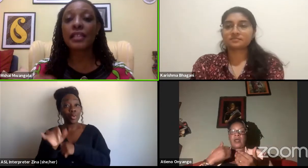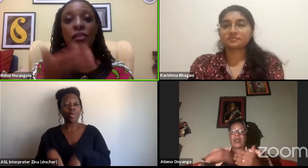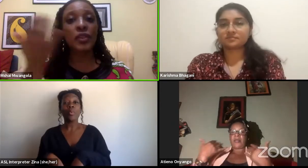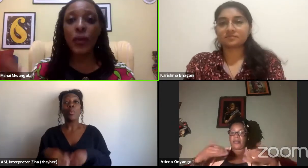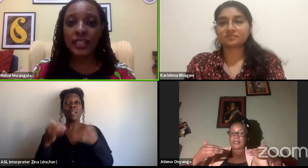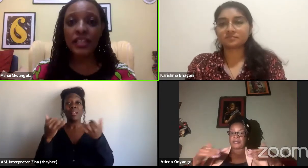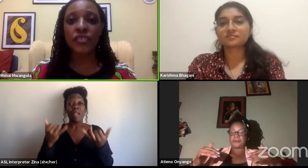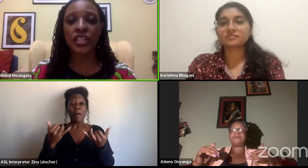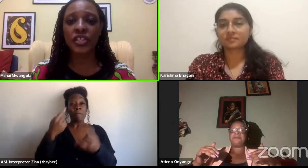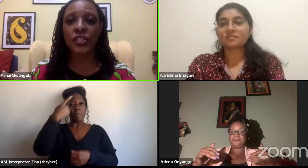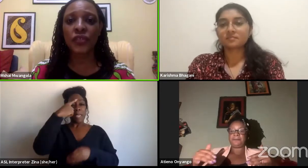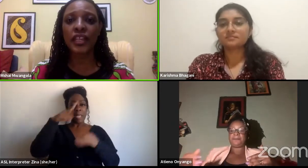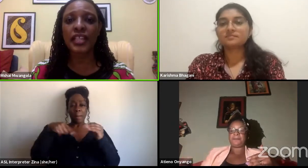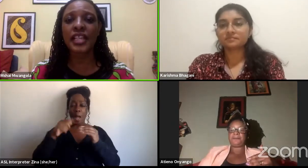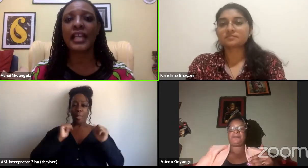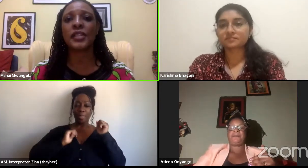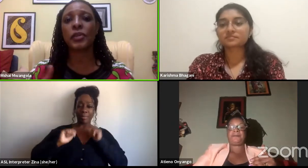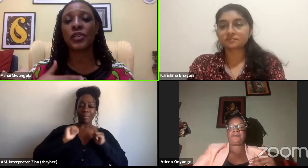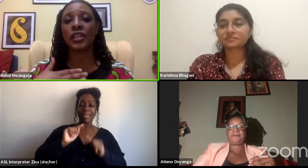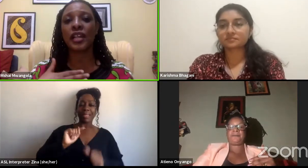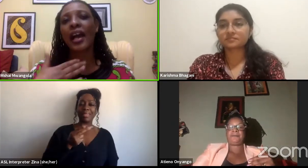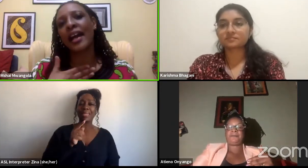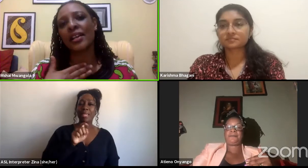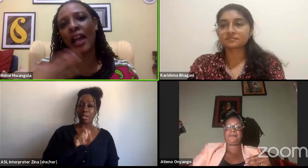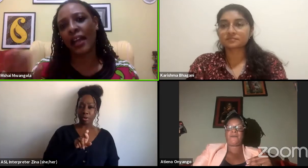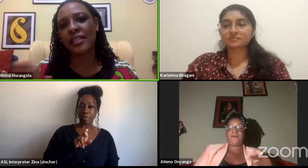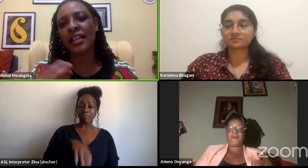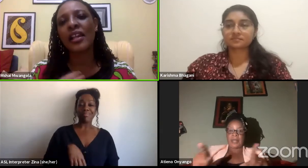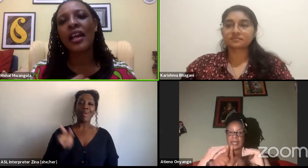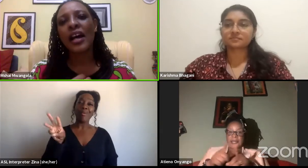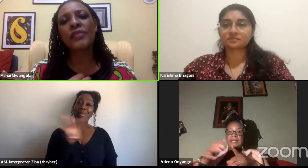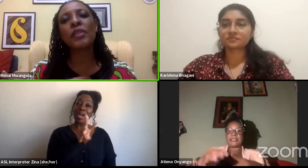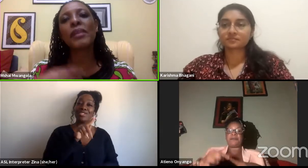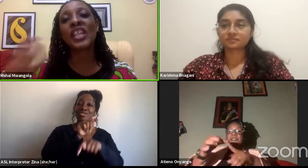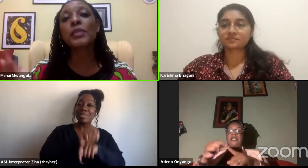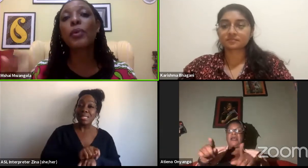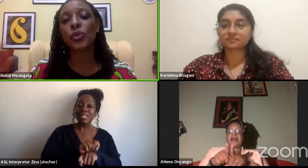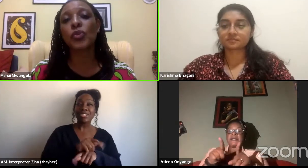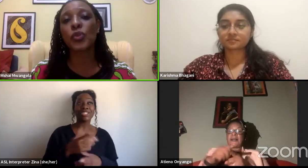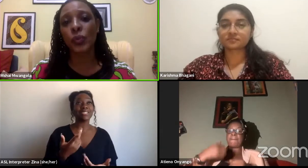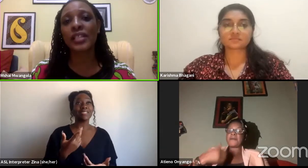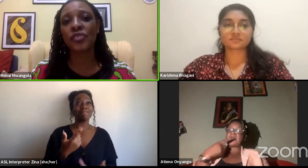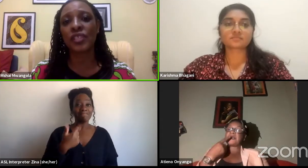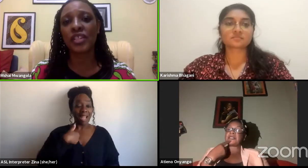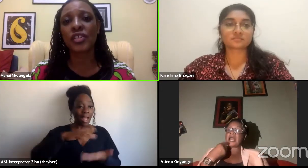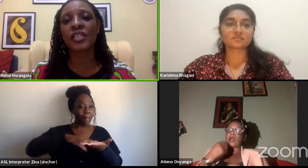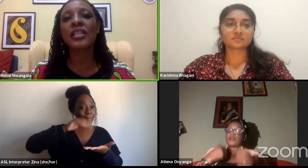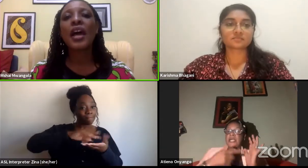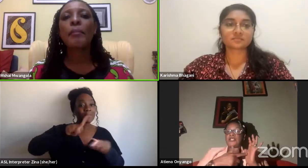the Western traditions of theater and especially, like I said, I was very much exposed to those Western traditions.